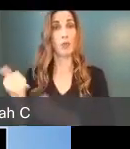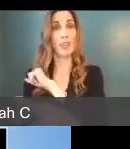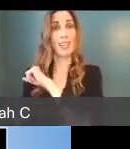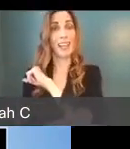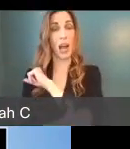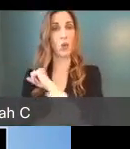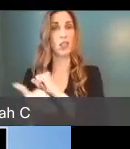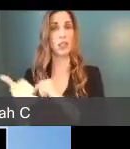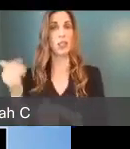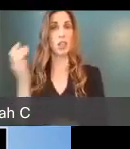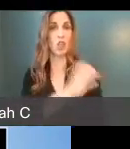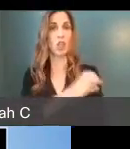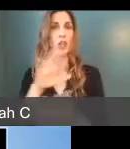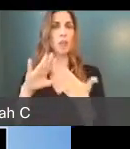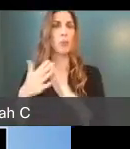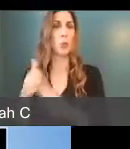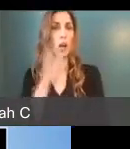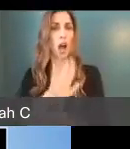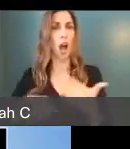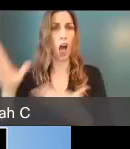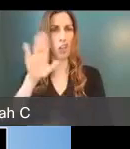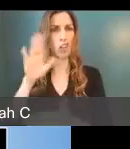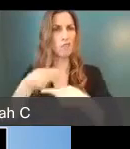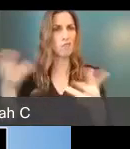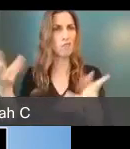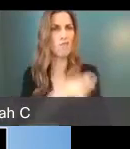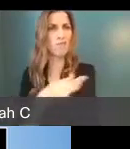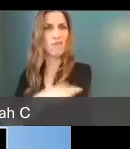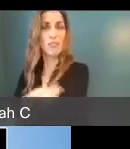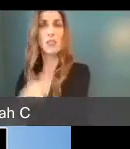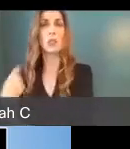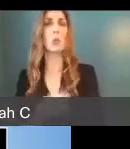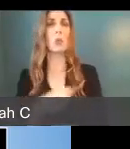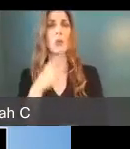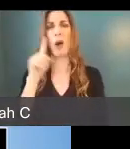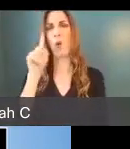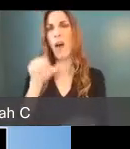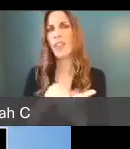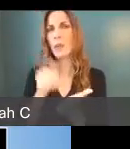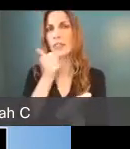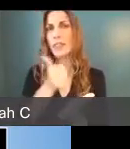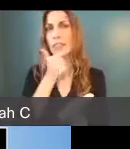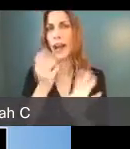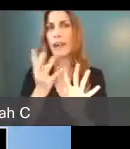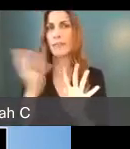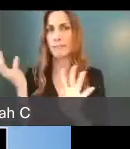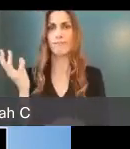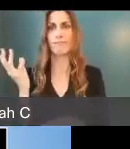we are administering 1,000 doses per day so that leaves us with four days